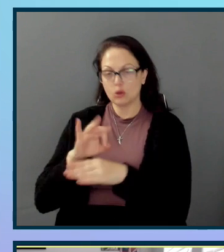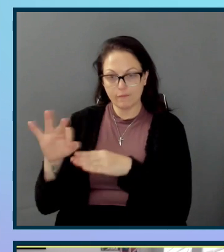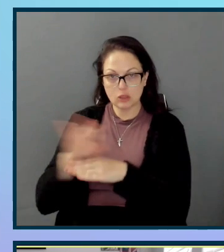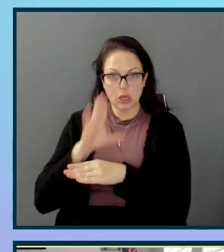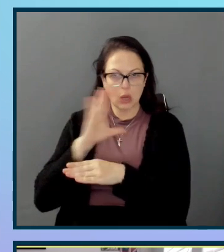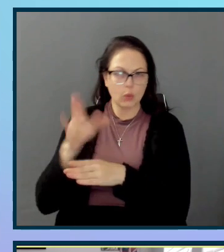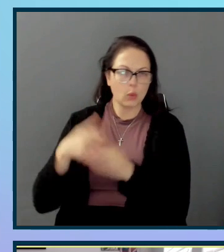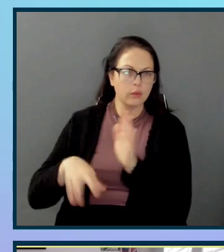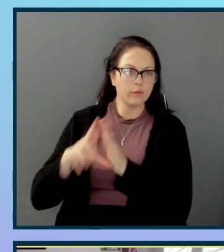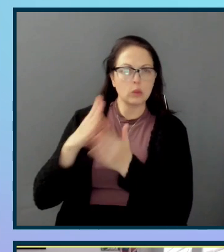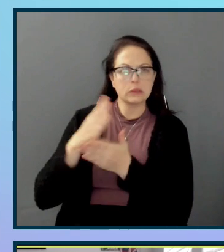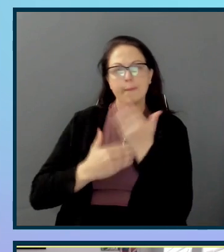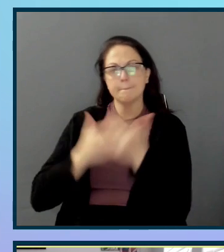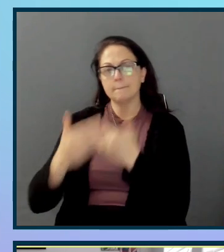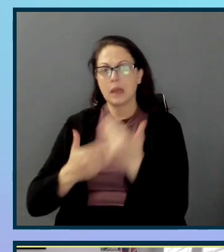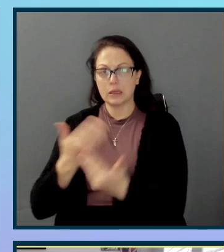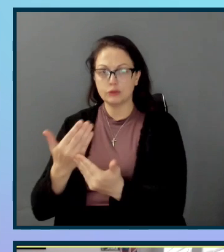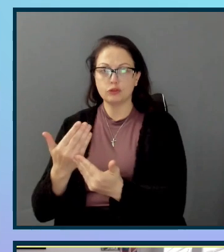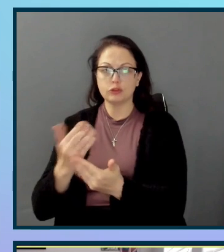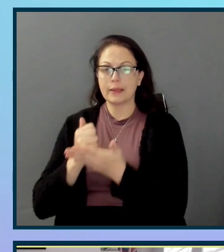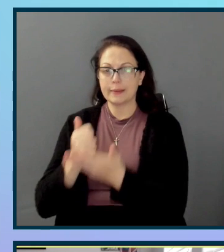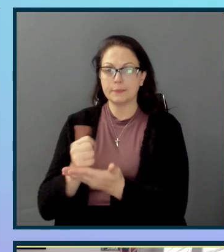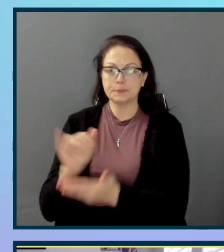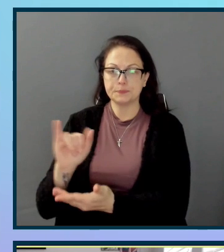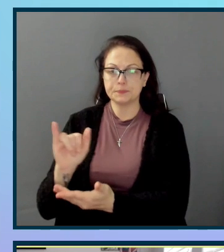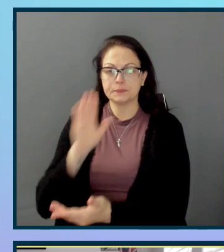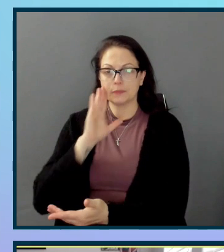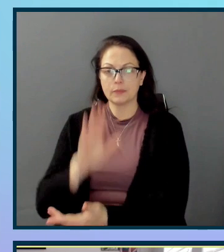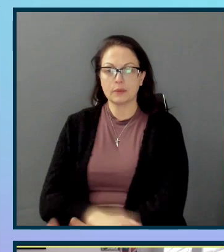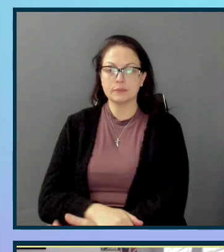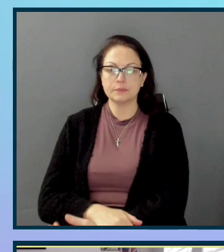that can kind of help with some of these things as well. So these functional needs